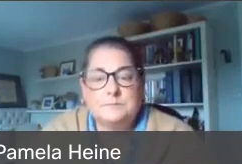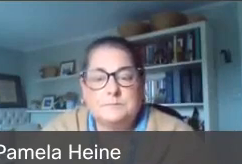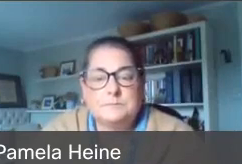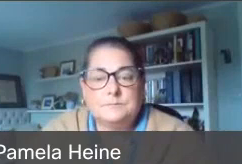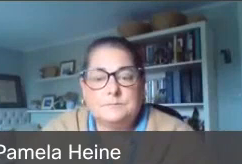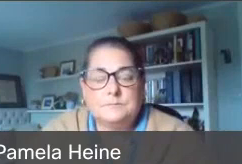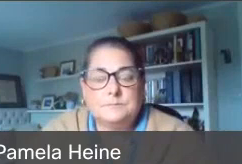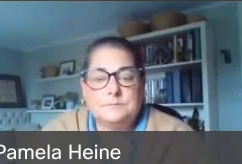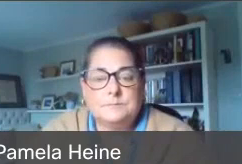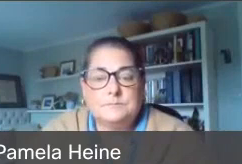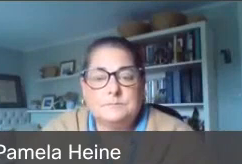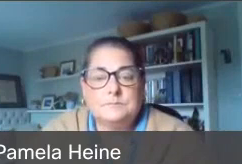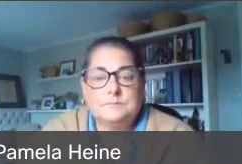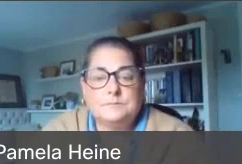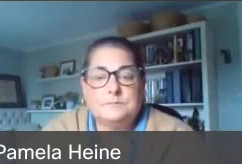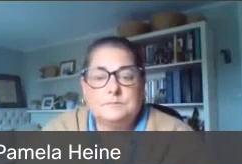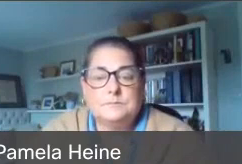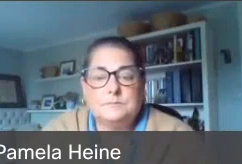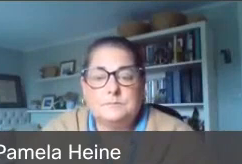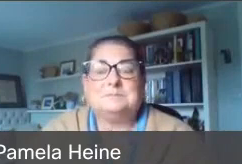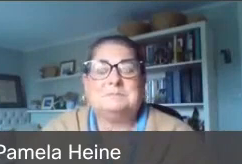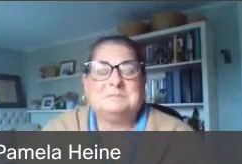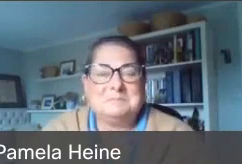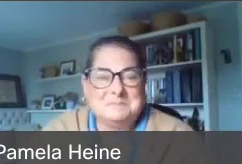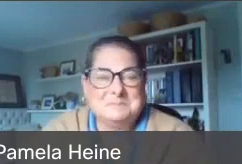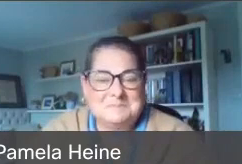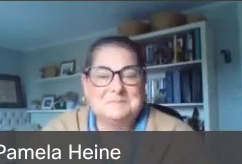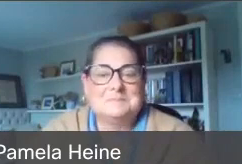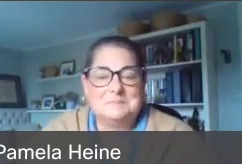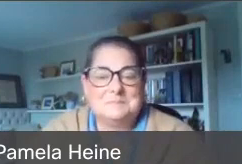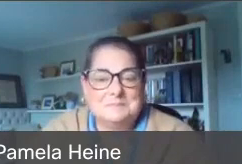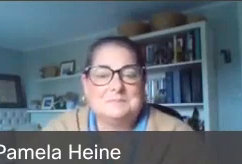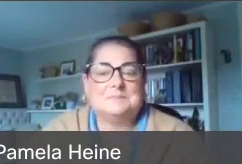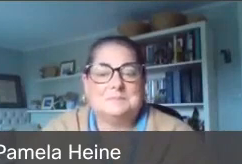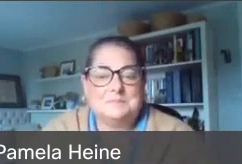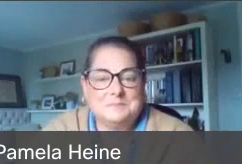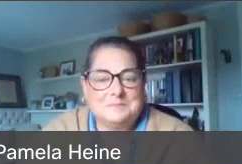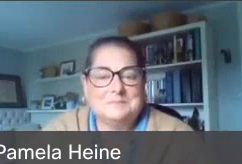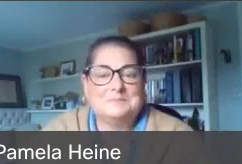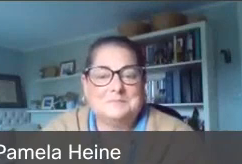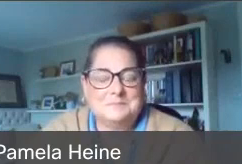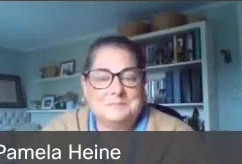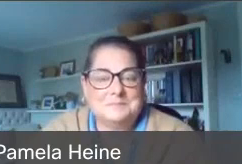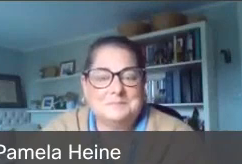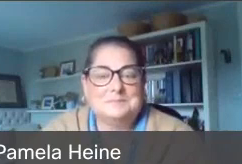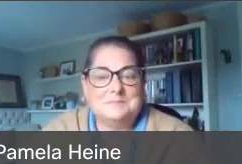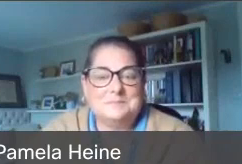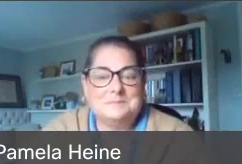And I believe Jennifer, you said no. Most of them are like, it was just hard enough to get it out there. I don't necessarily want to know what you wrote.